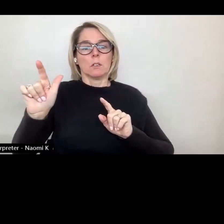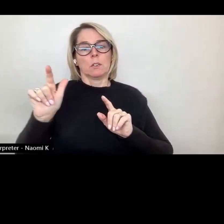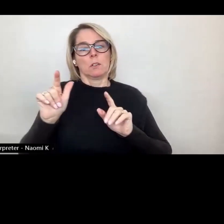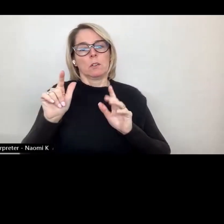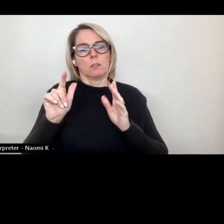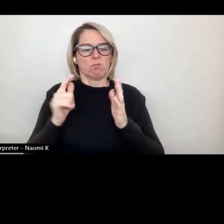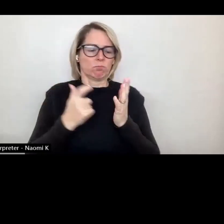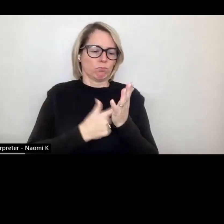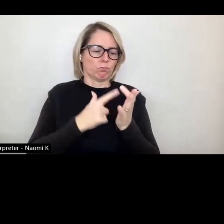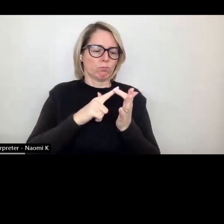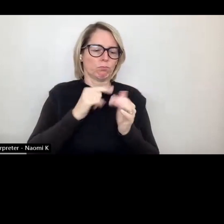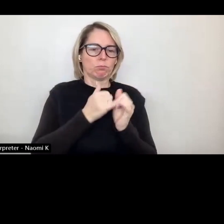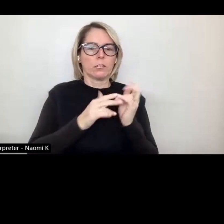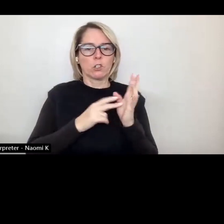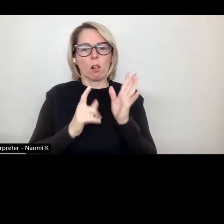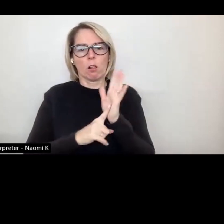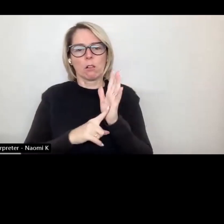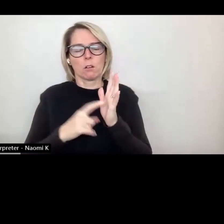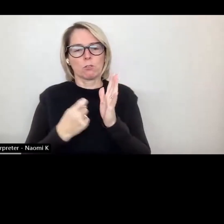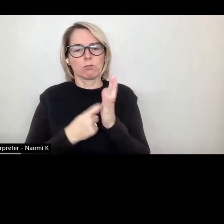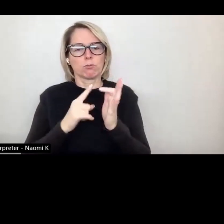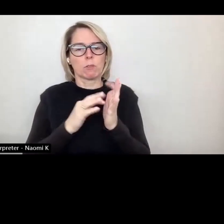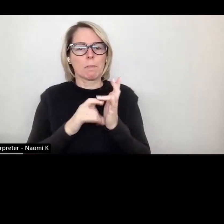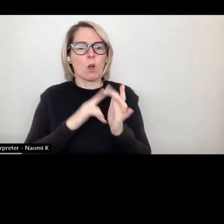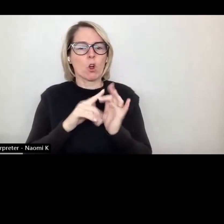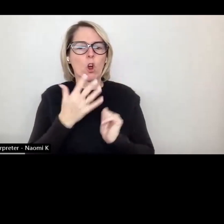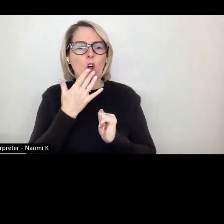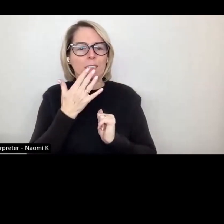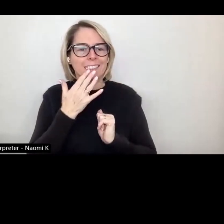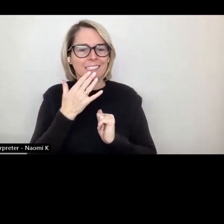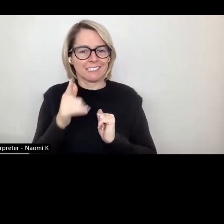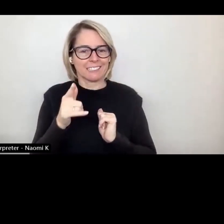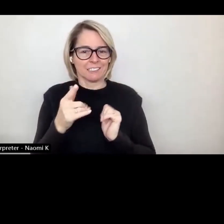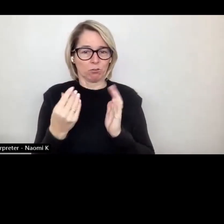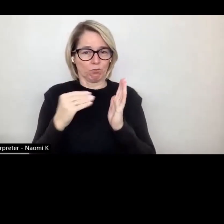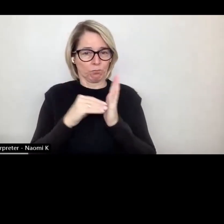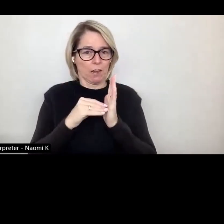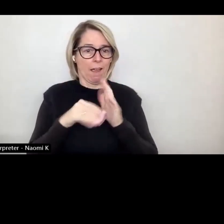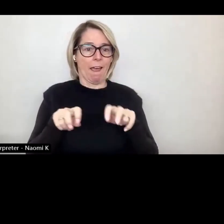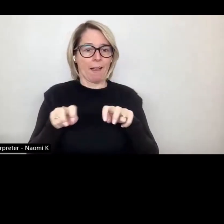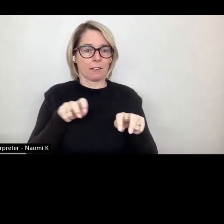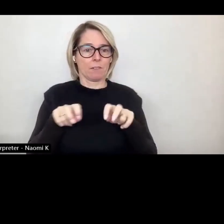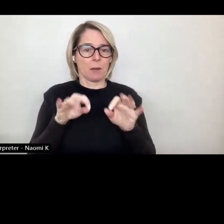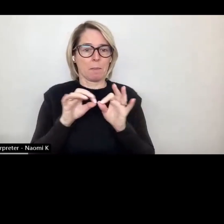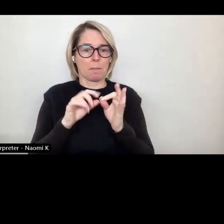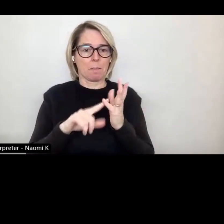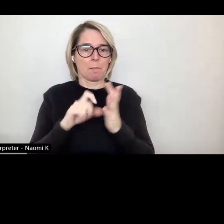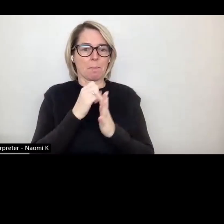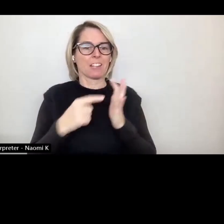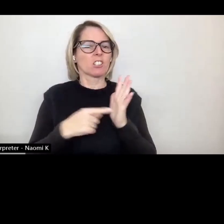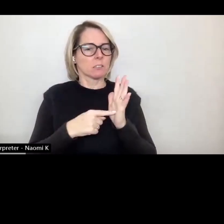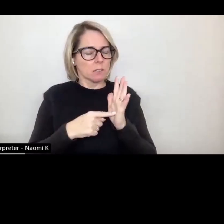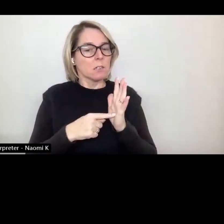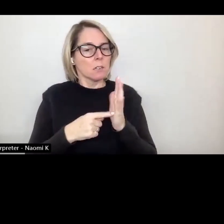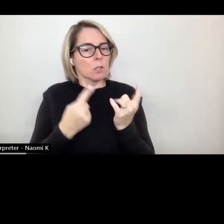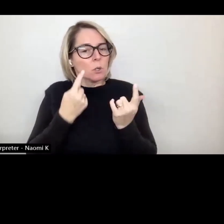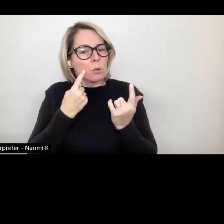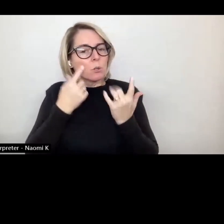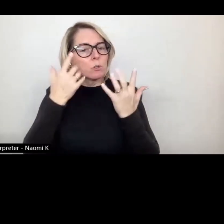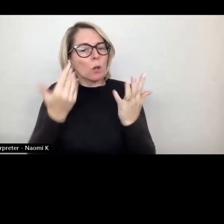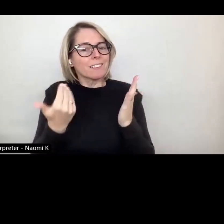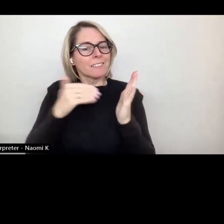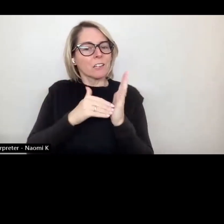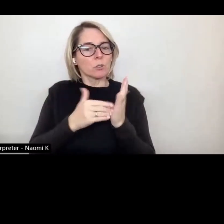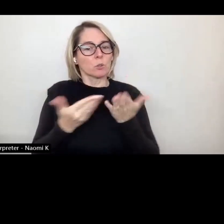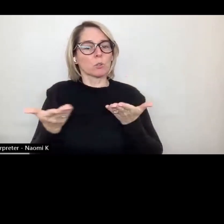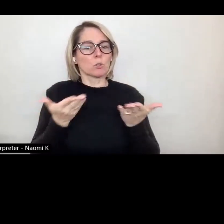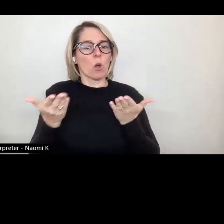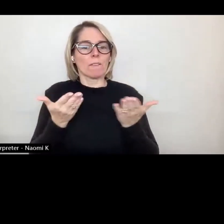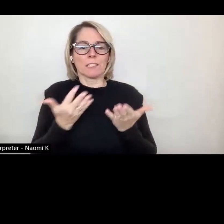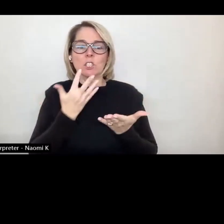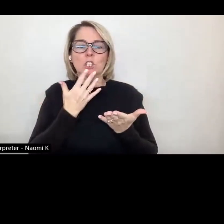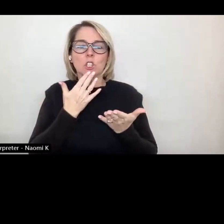That is to reflect additional service costs, extra costs for doing business in regional and remote areas.